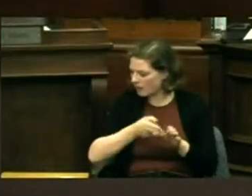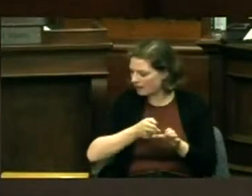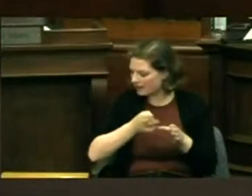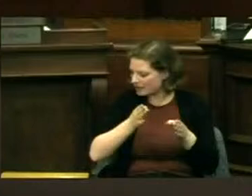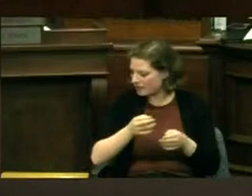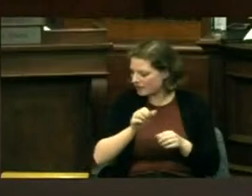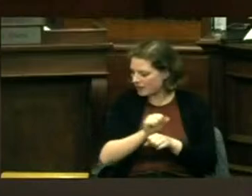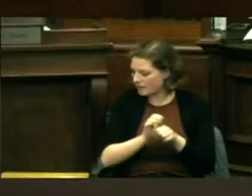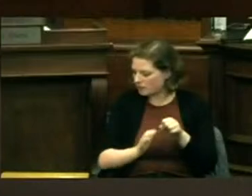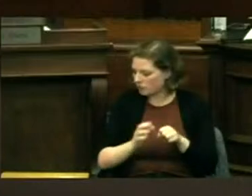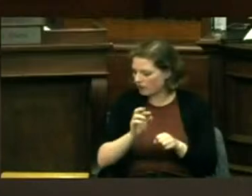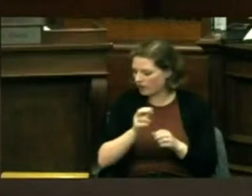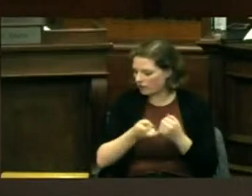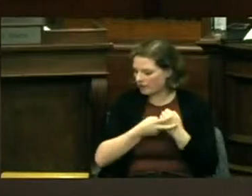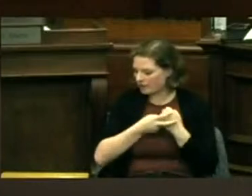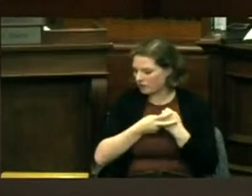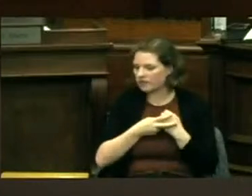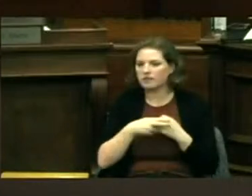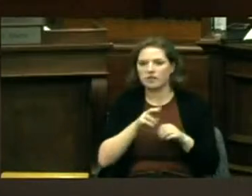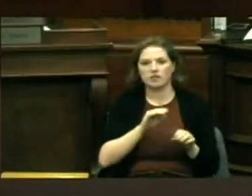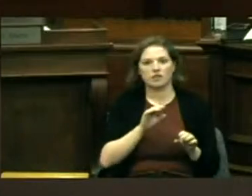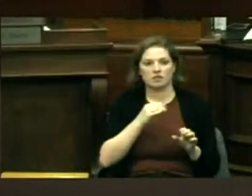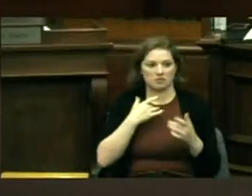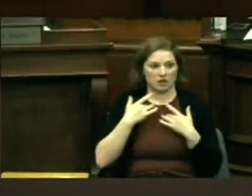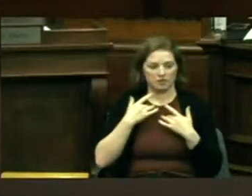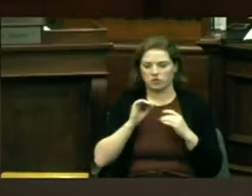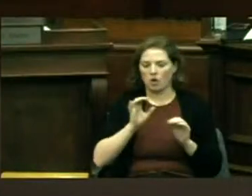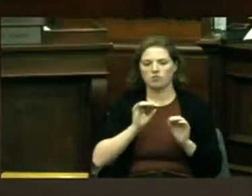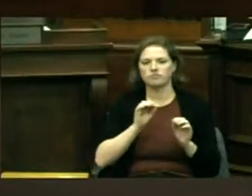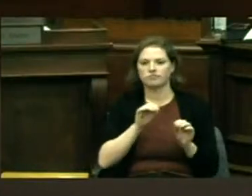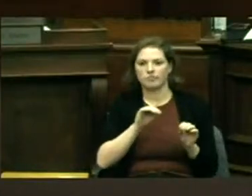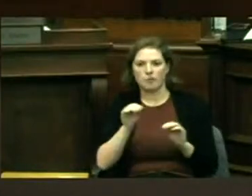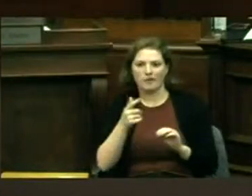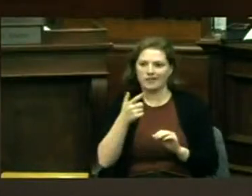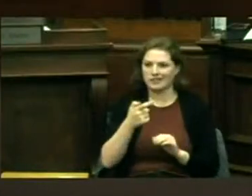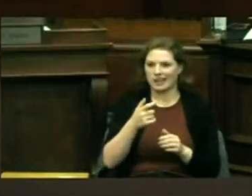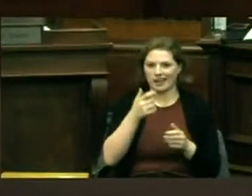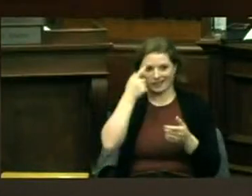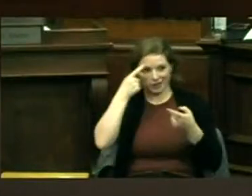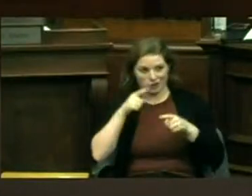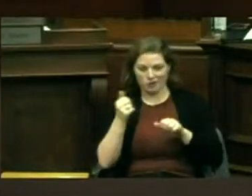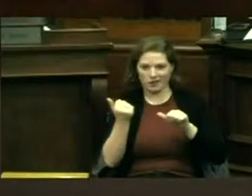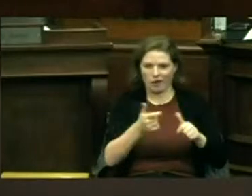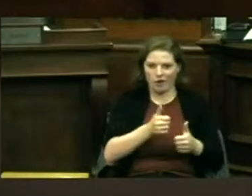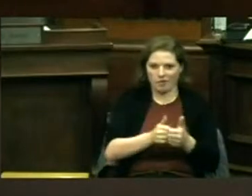to the program. Participant employment retention. Any